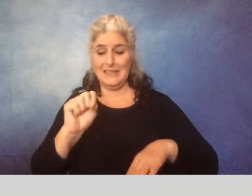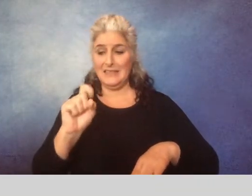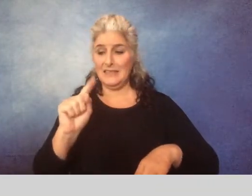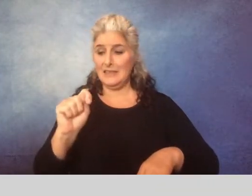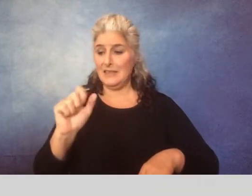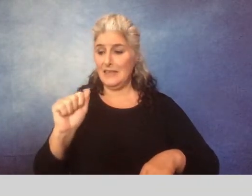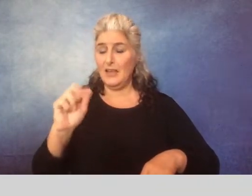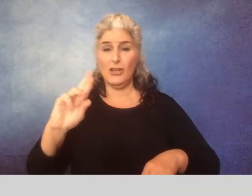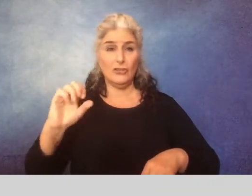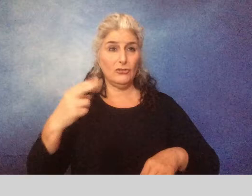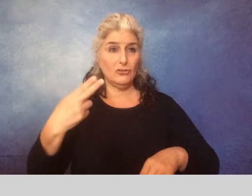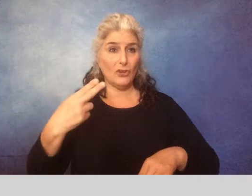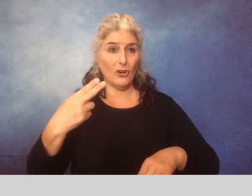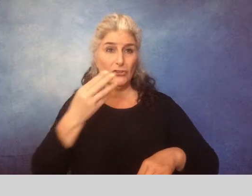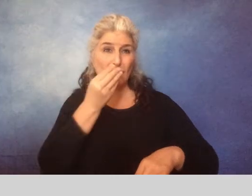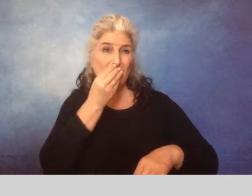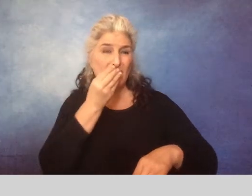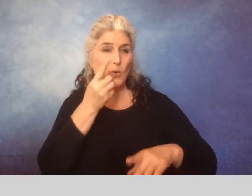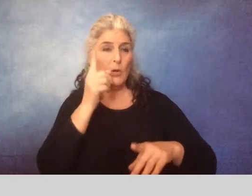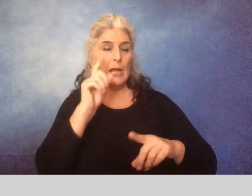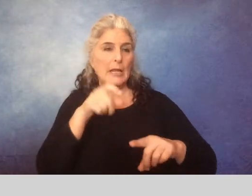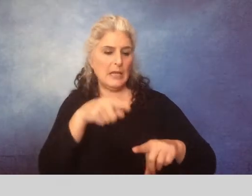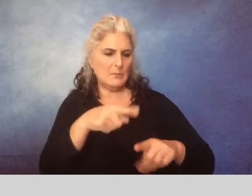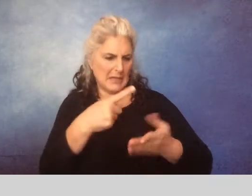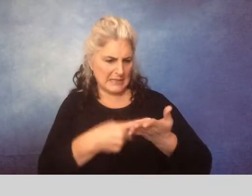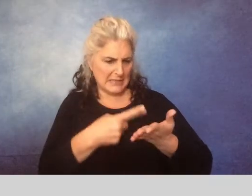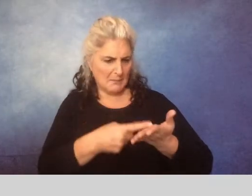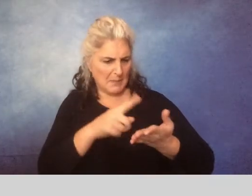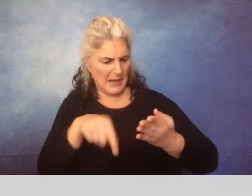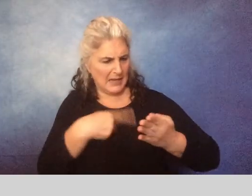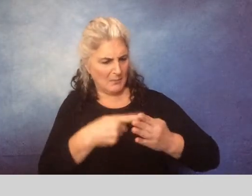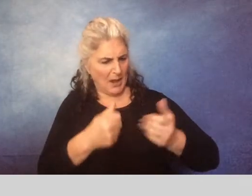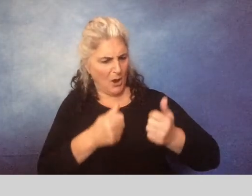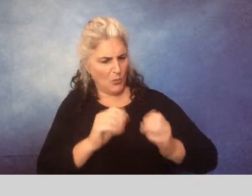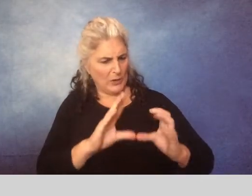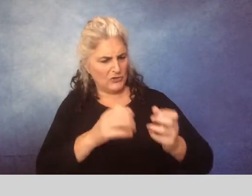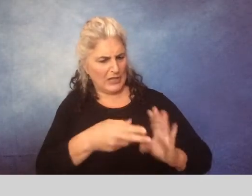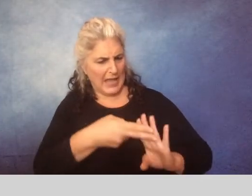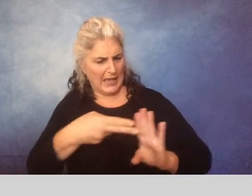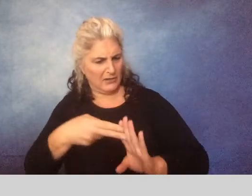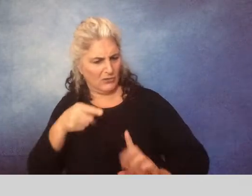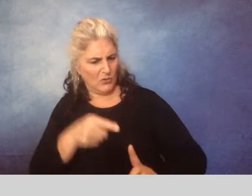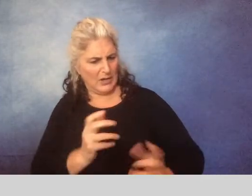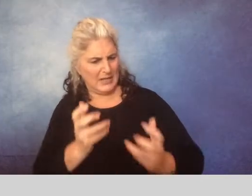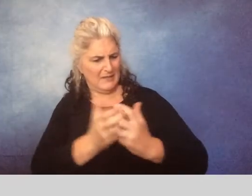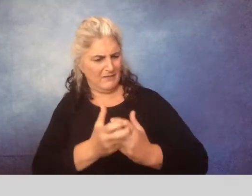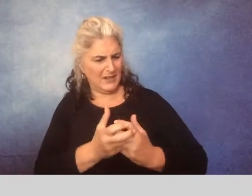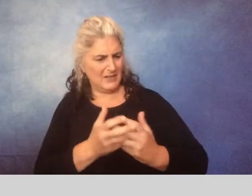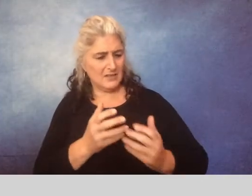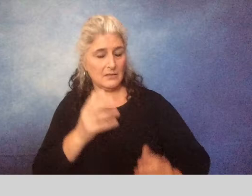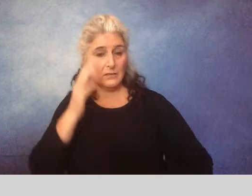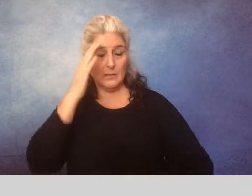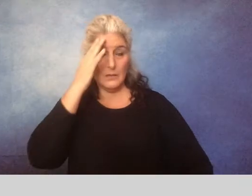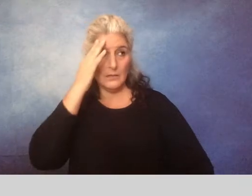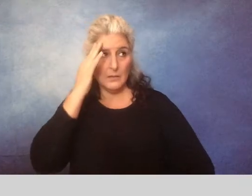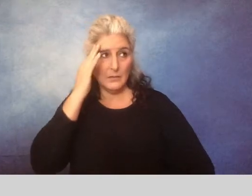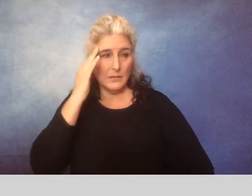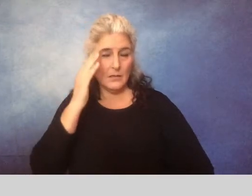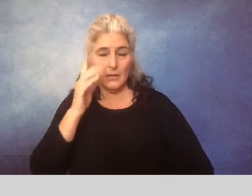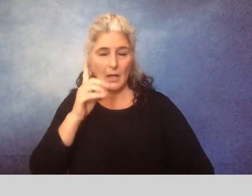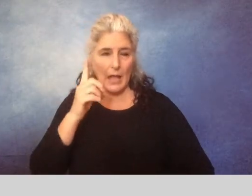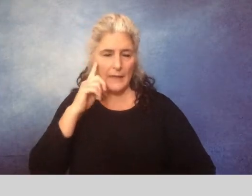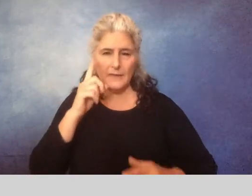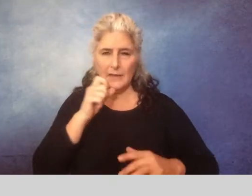he can't help but debate the category with the person that eating. Must I really justify myself any further?